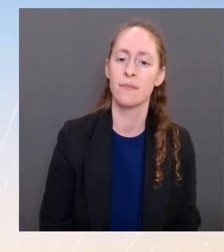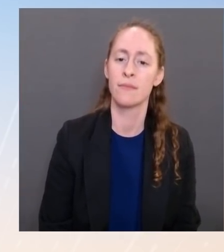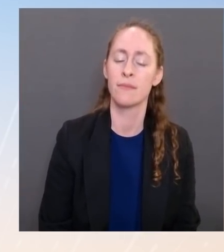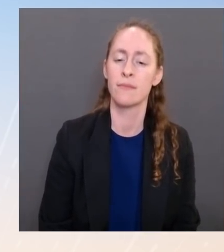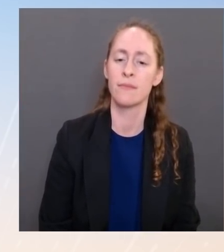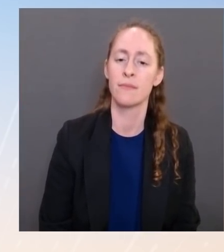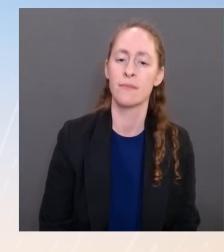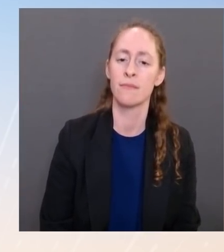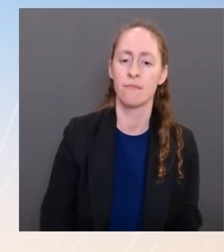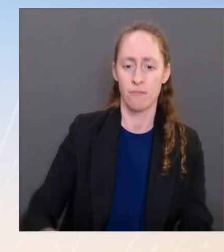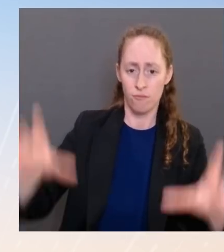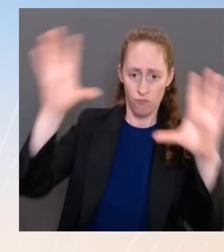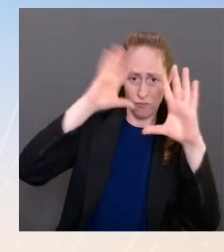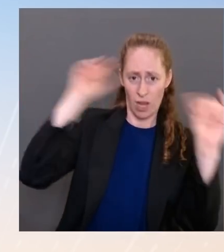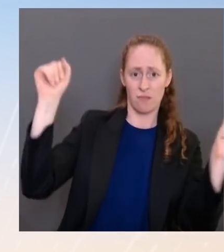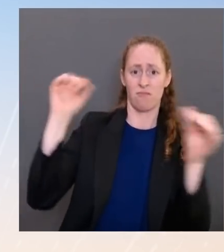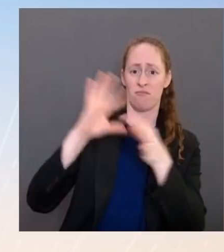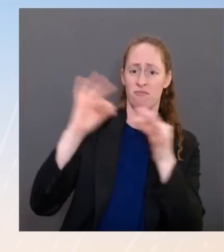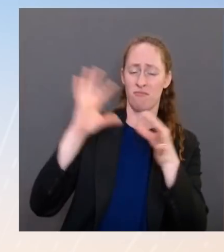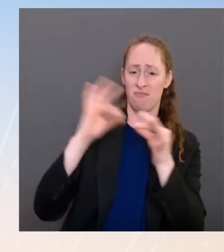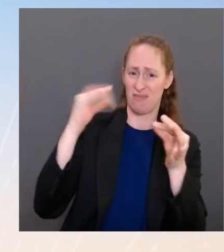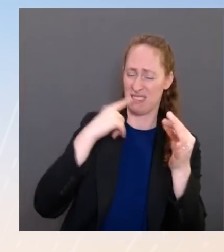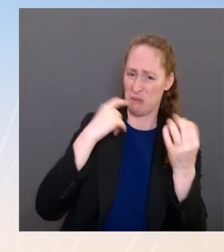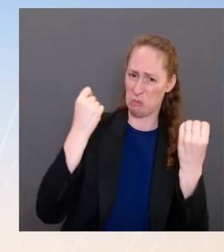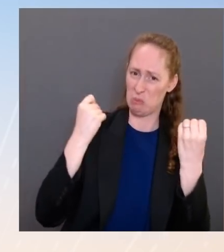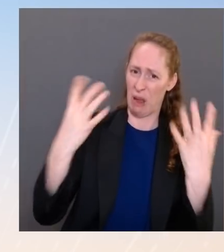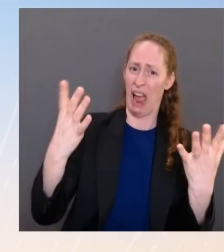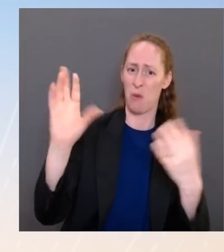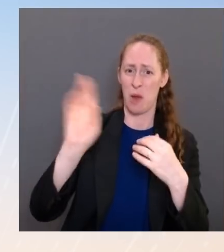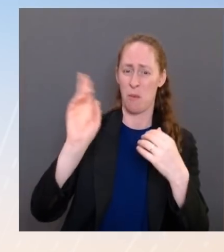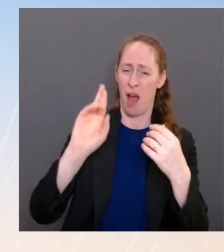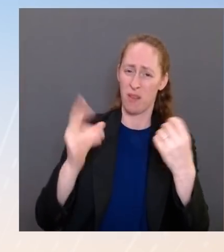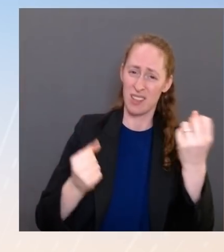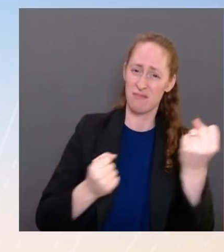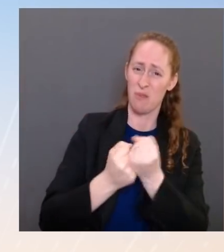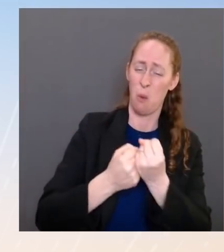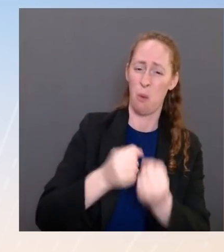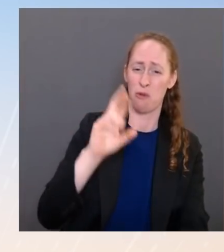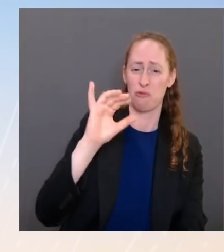Senator Scott said that today. Mitch McConnell had said that the party is not behind this.